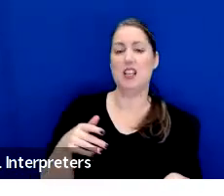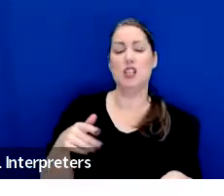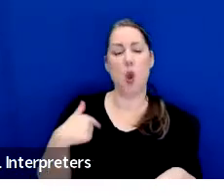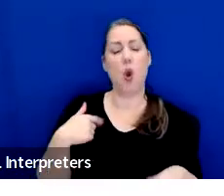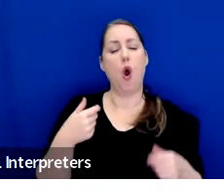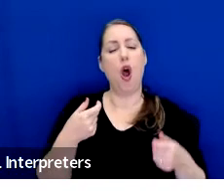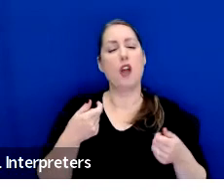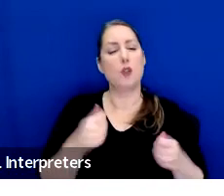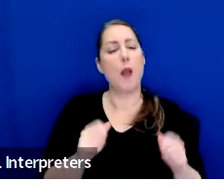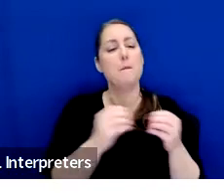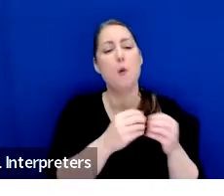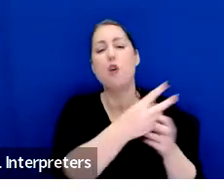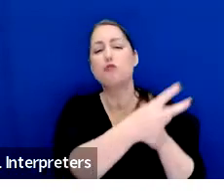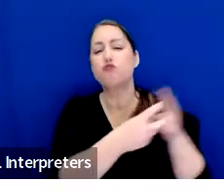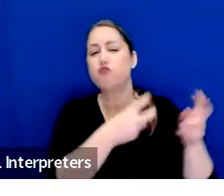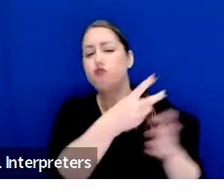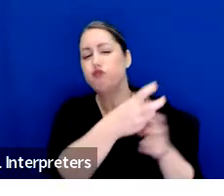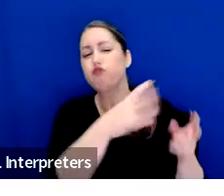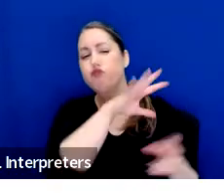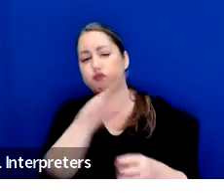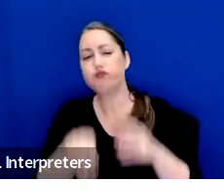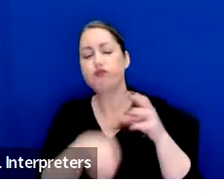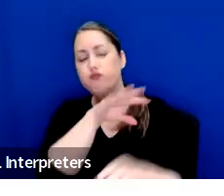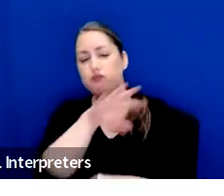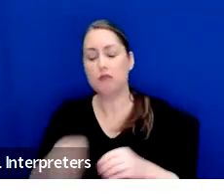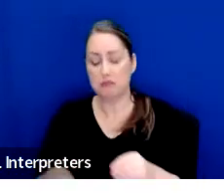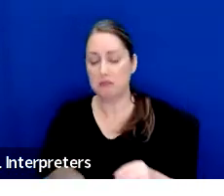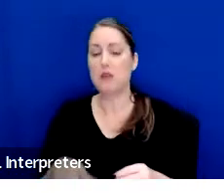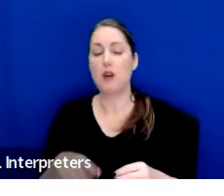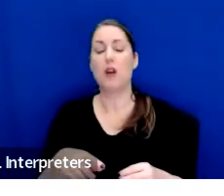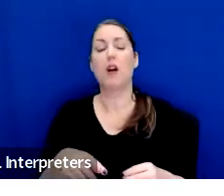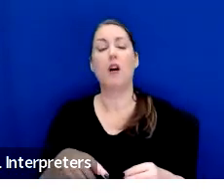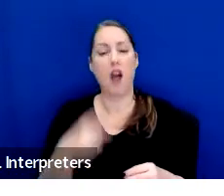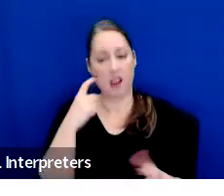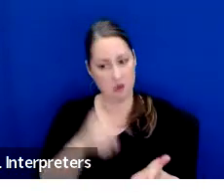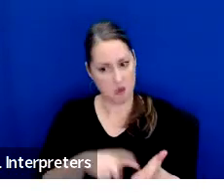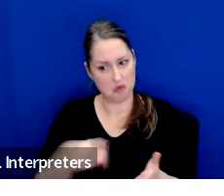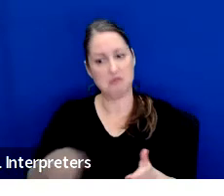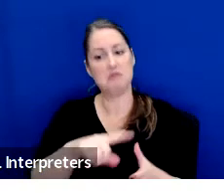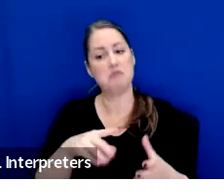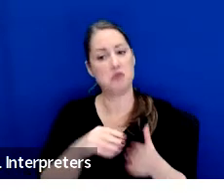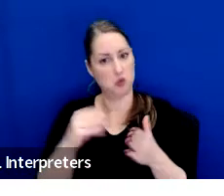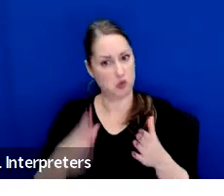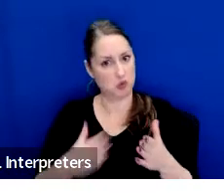And then I started to realize that, okay, I'm using more of this supplemental stuff than I actually was with the textbook.